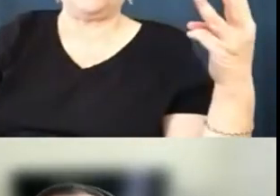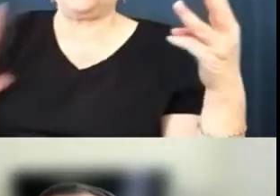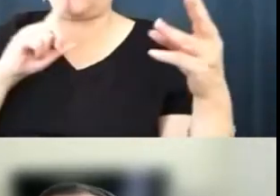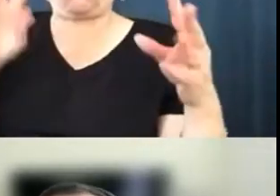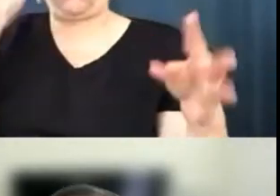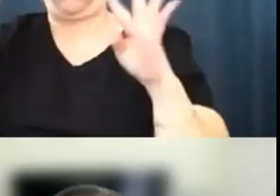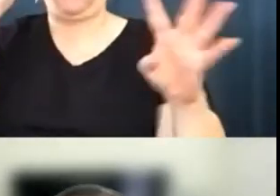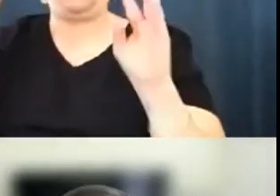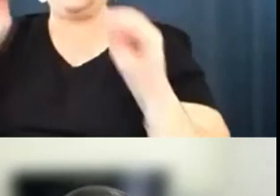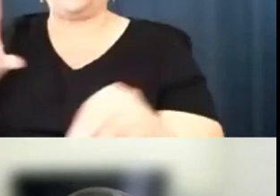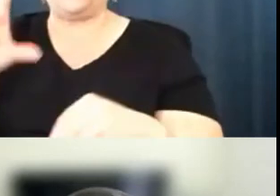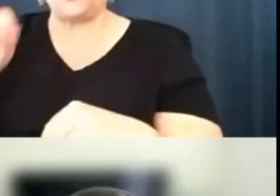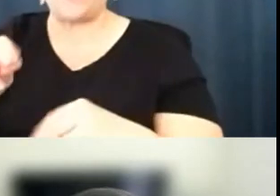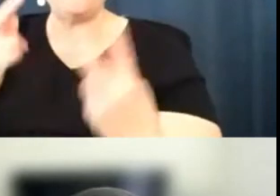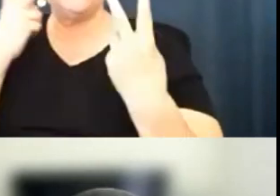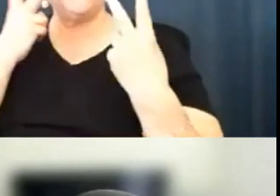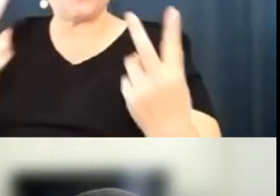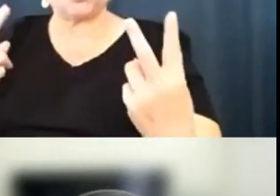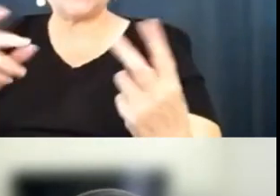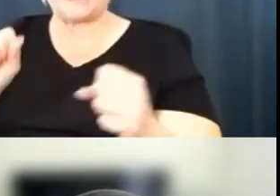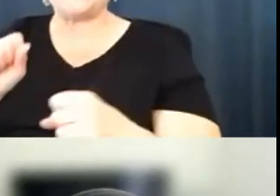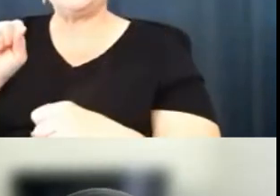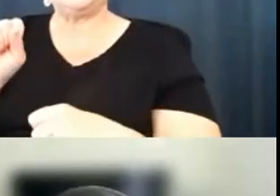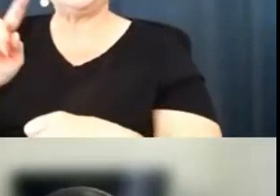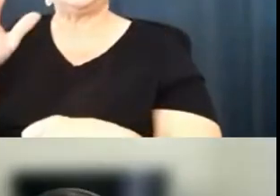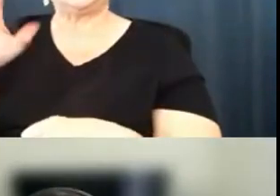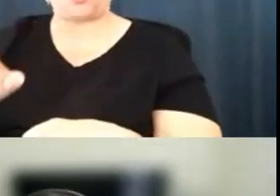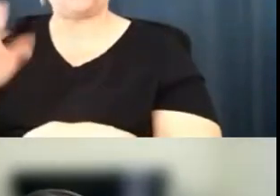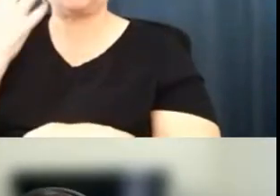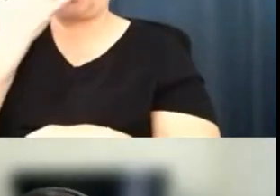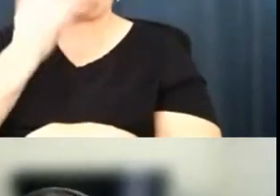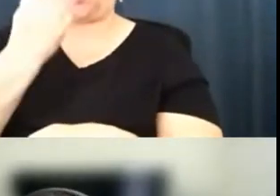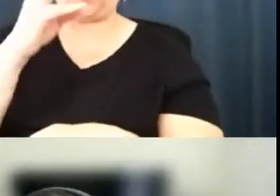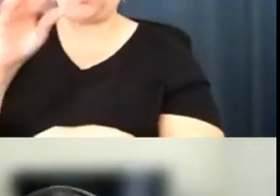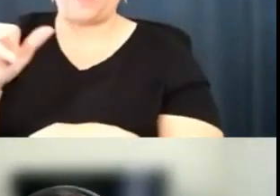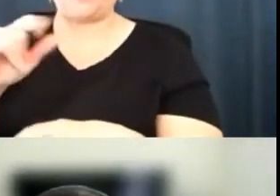And visually, you can style a heading to look one way, but use the correct heading level as well.